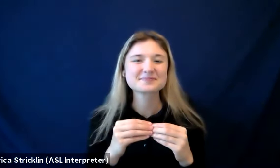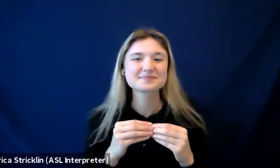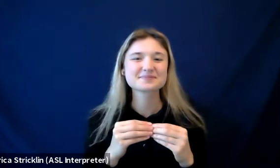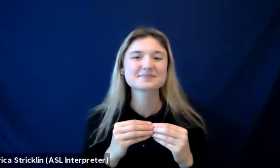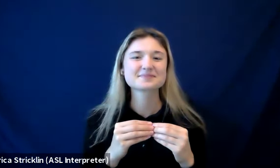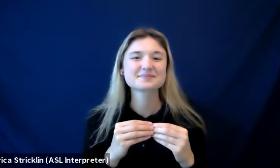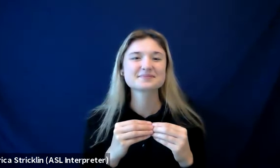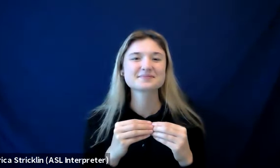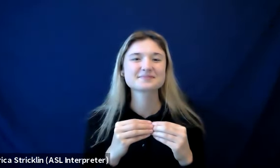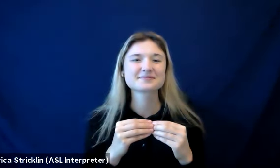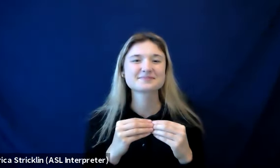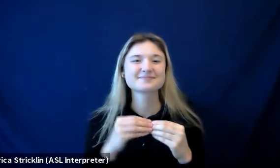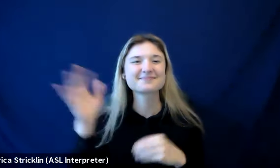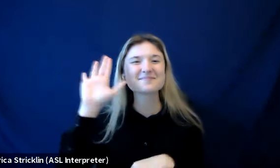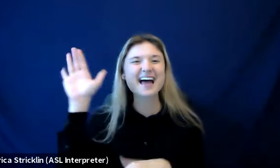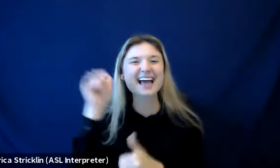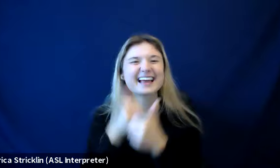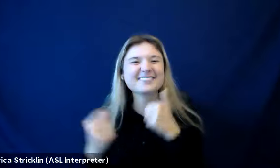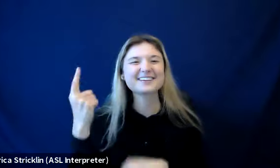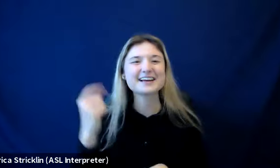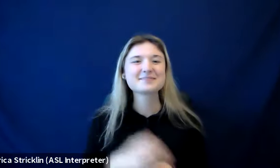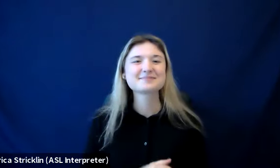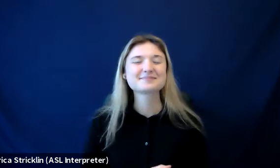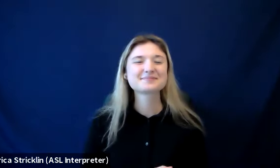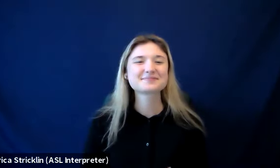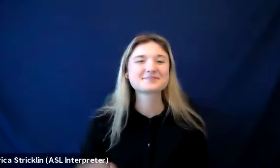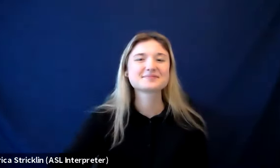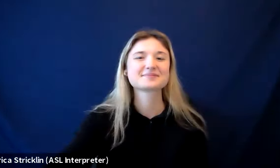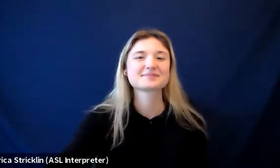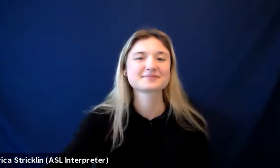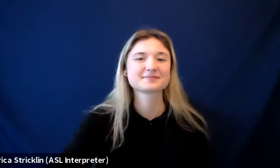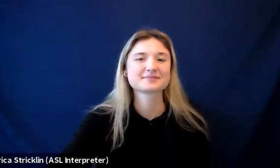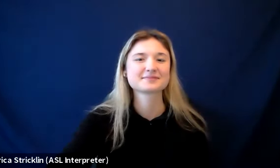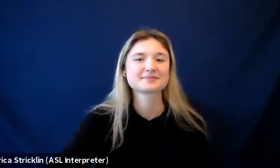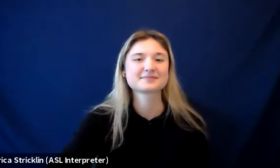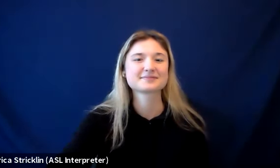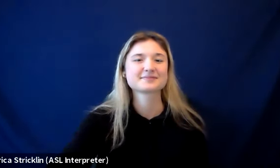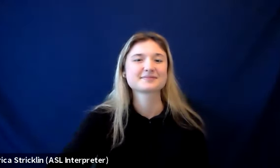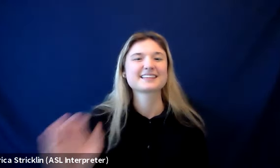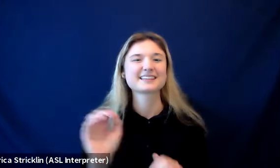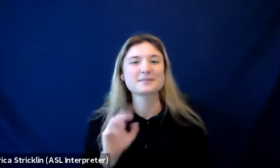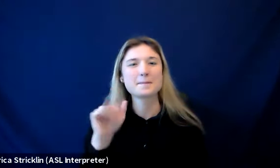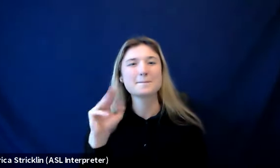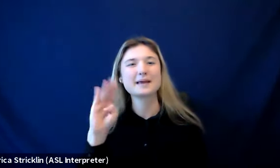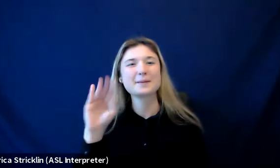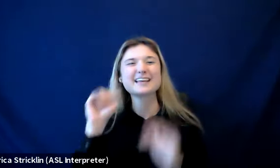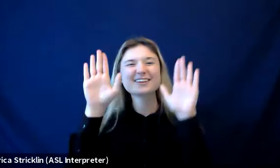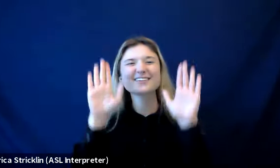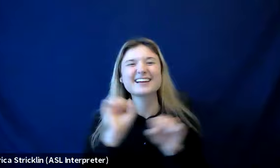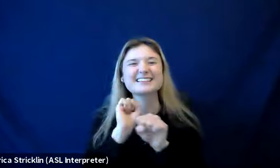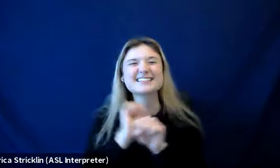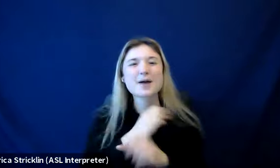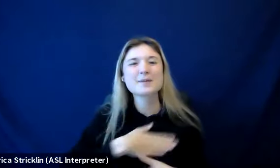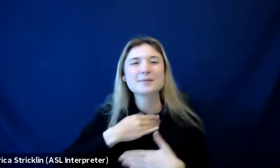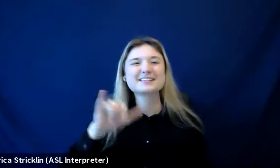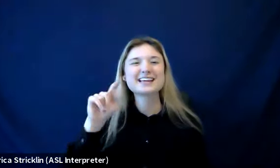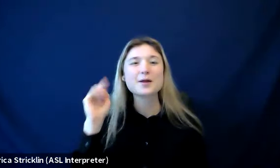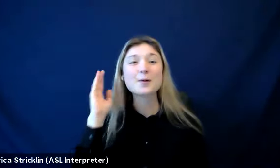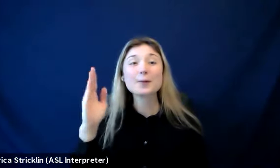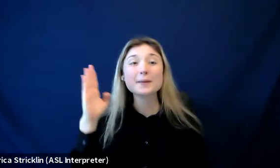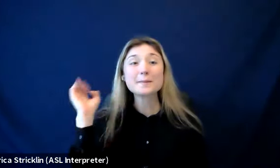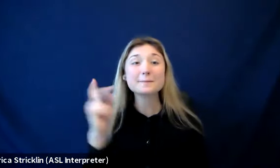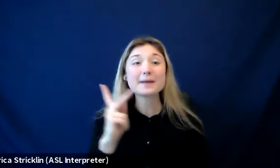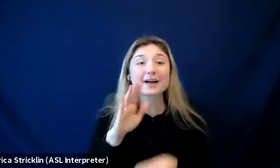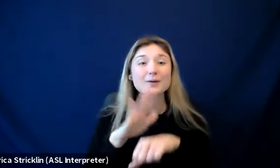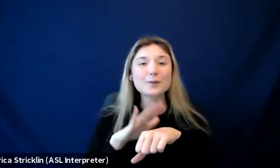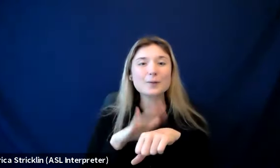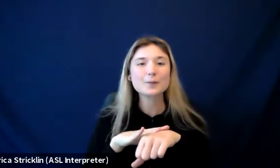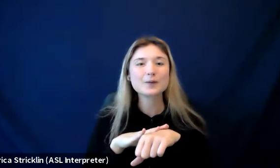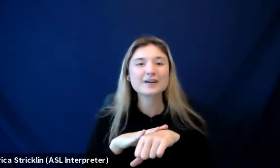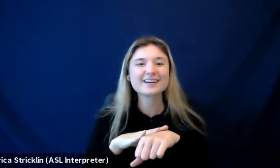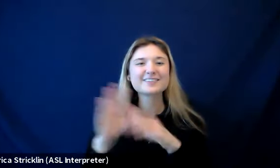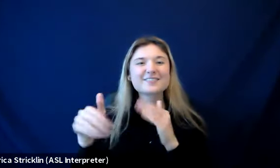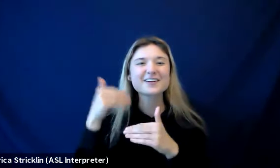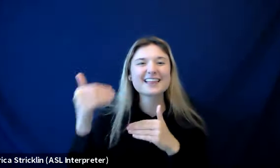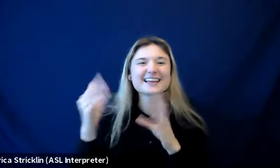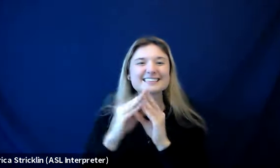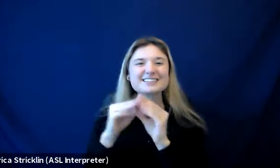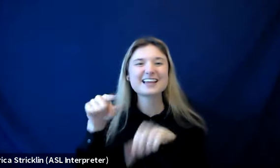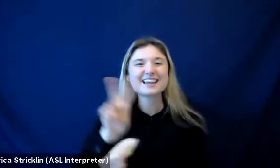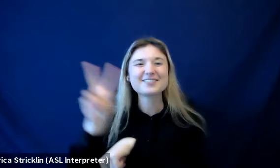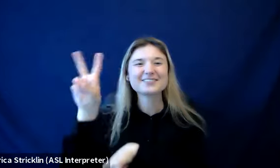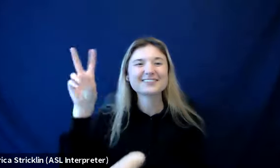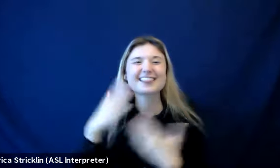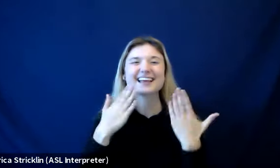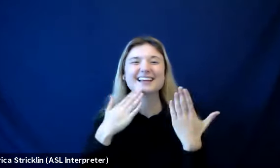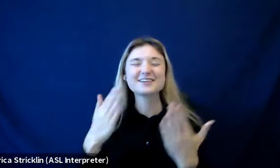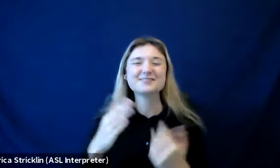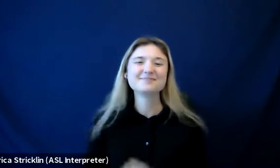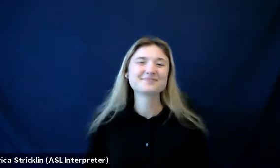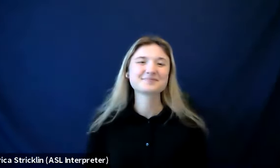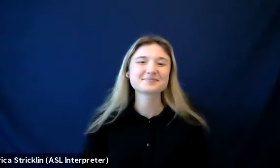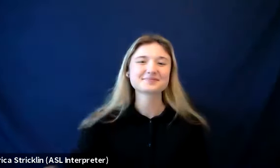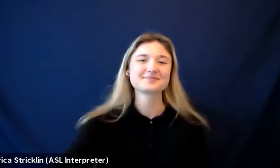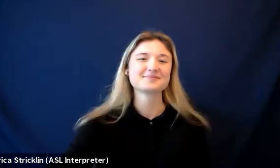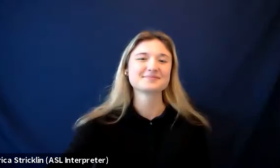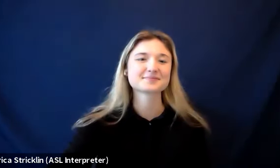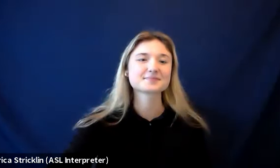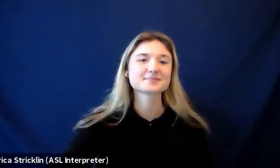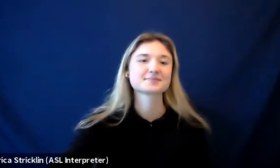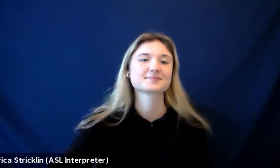Thank you.